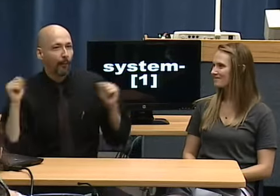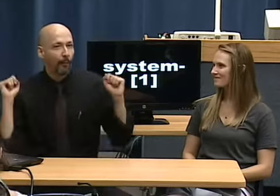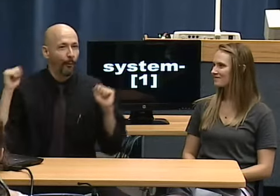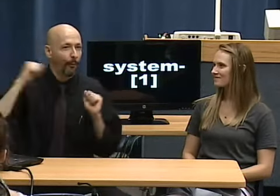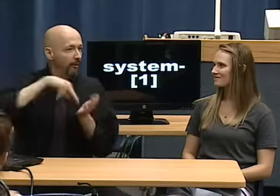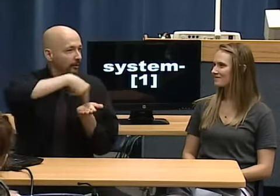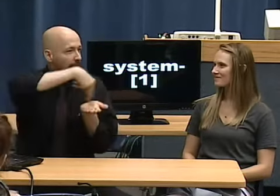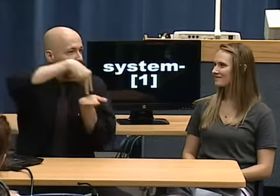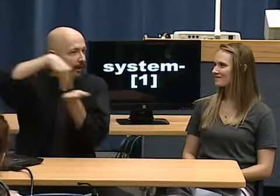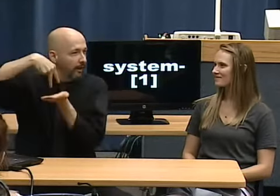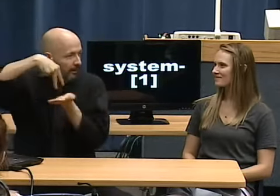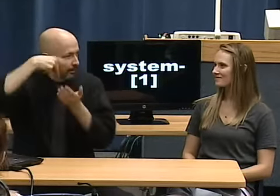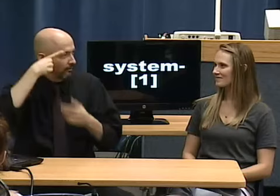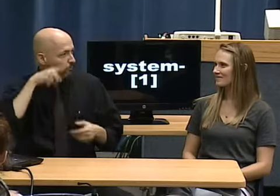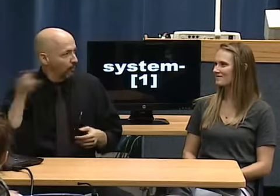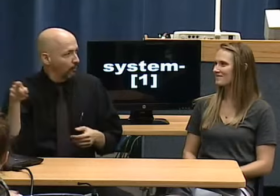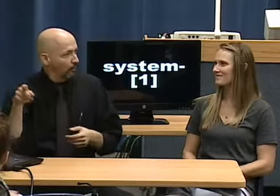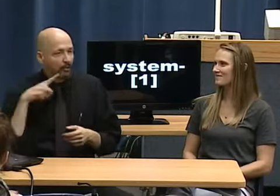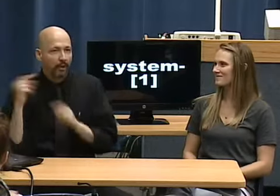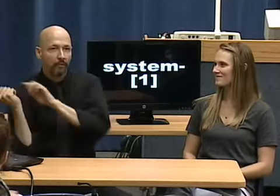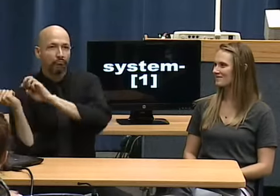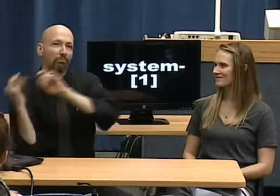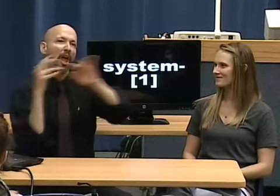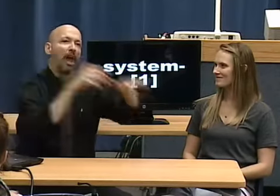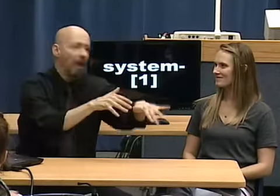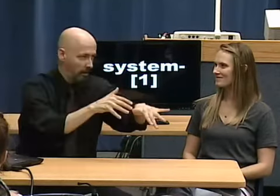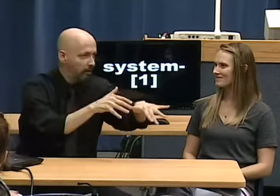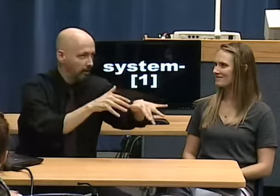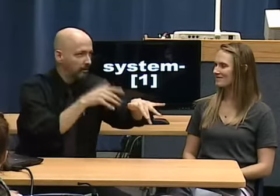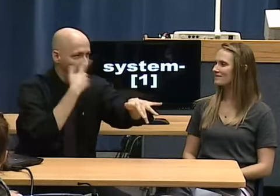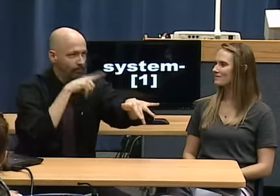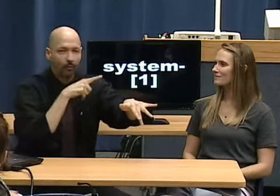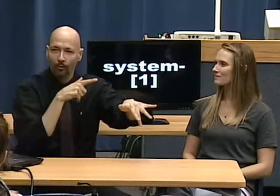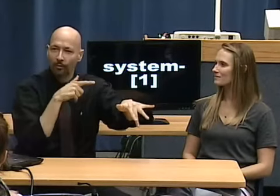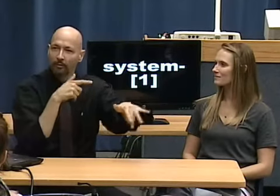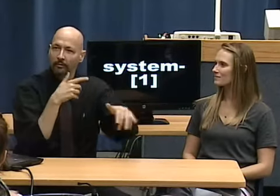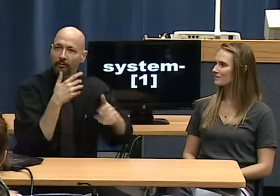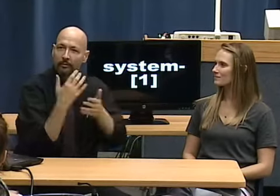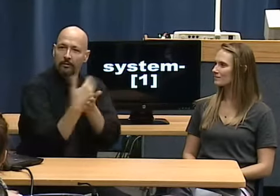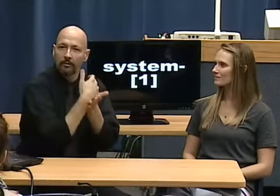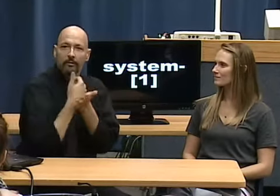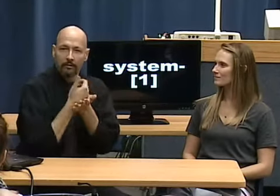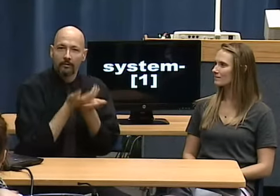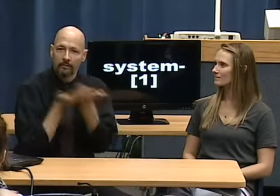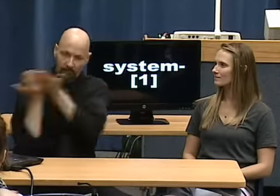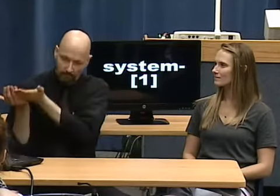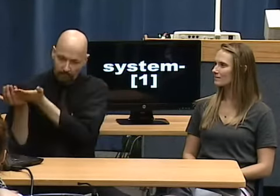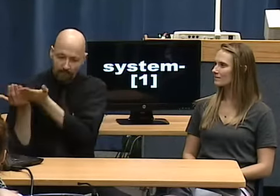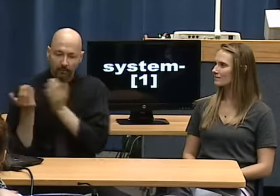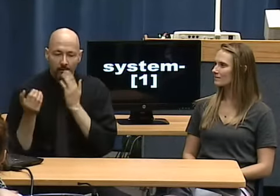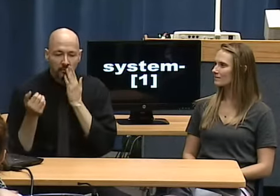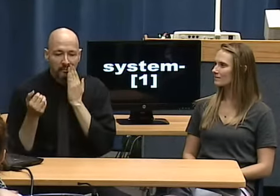then it does a little dance for the others, who then swarm to the flower where they harvest the pollen and take it back home.